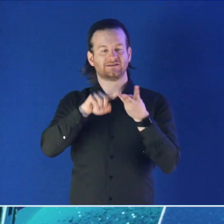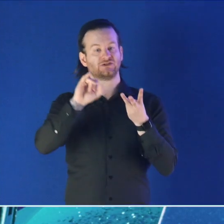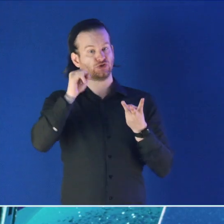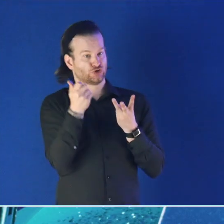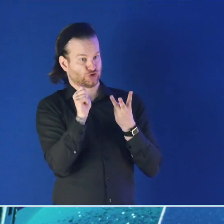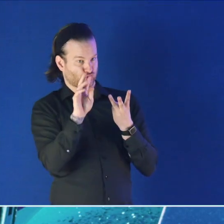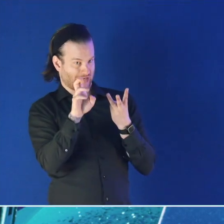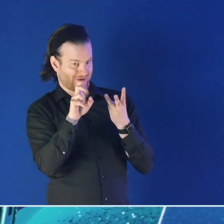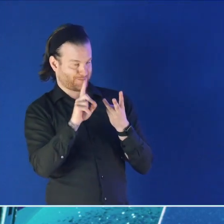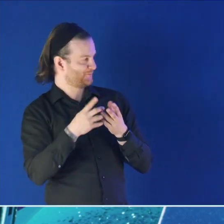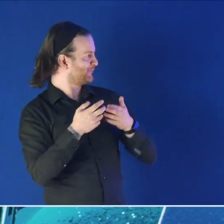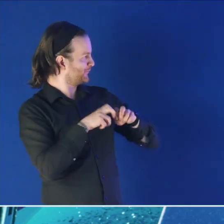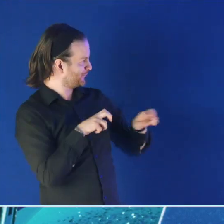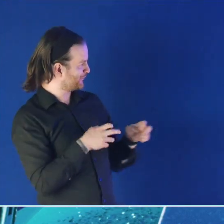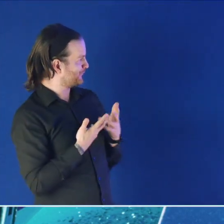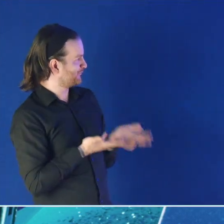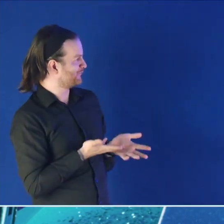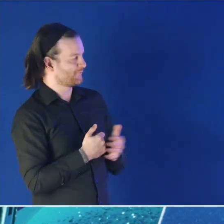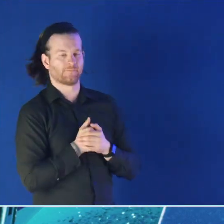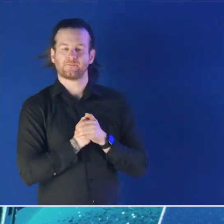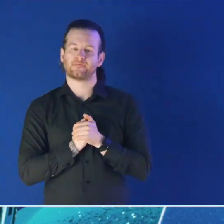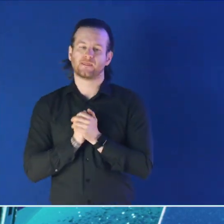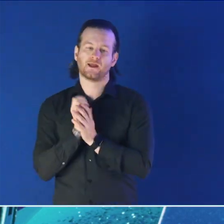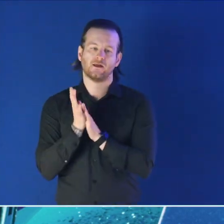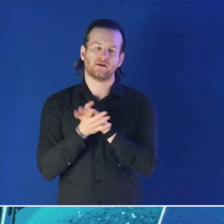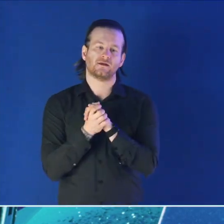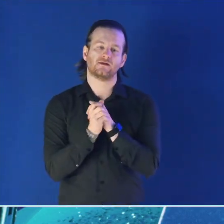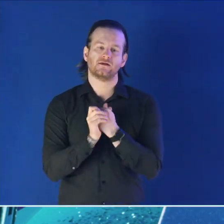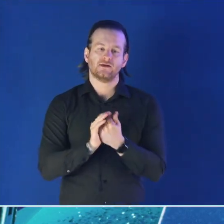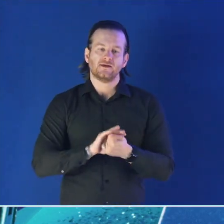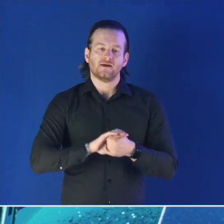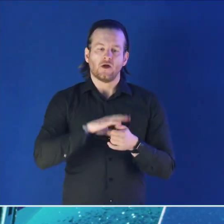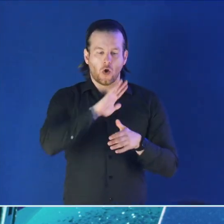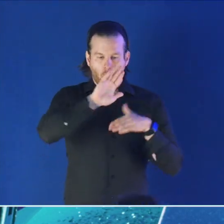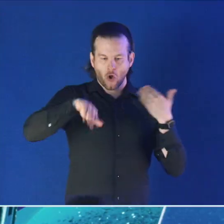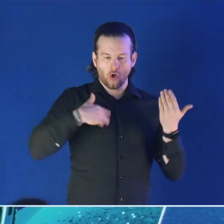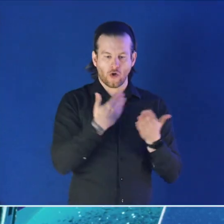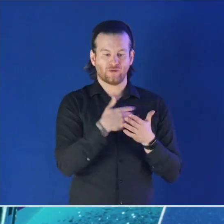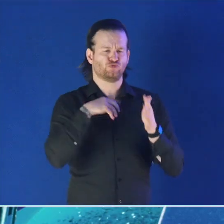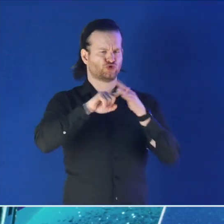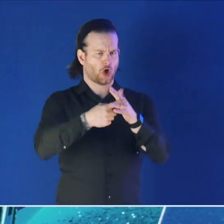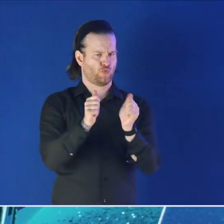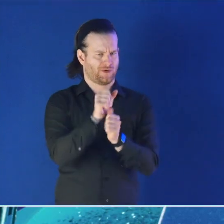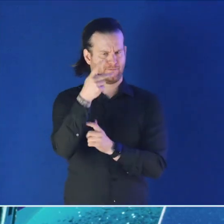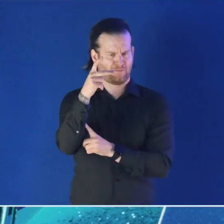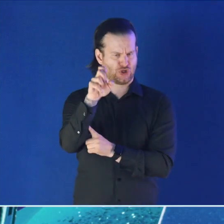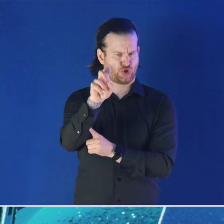I think you've had a very interesting journey from witnessing the Paralympics in Rio